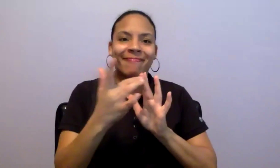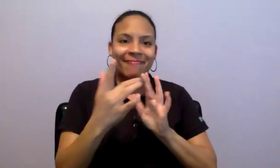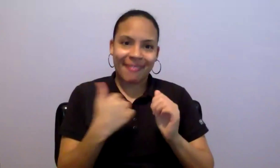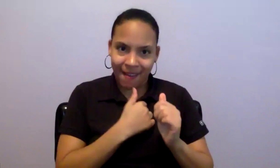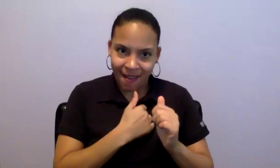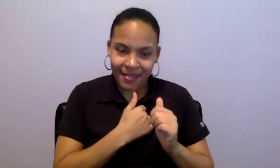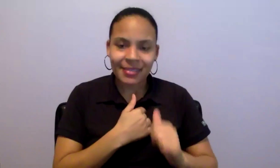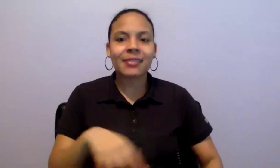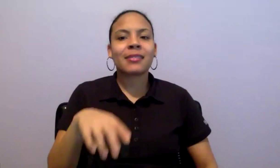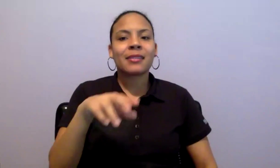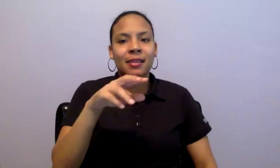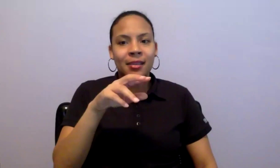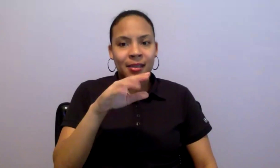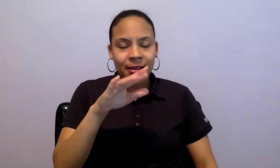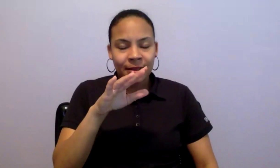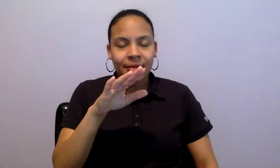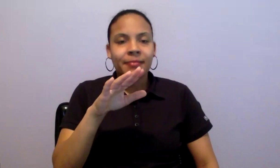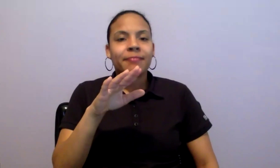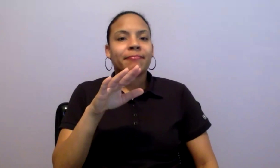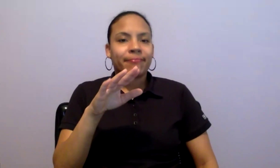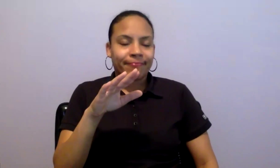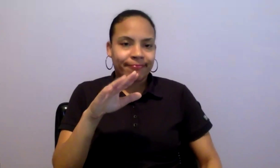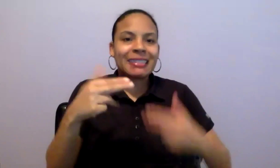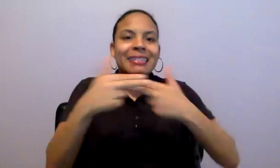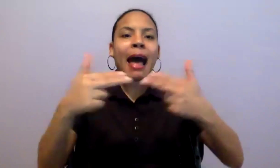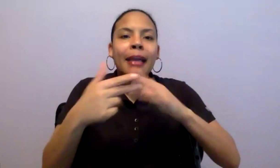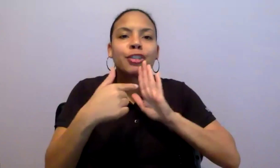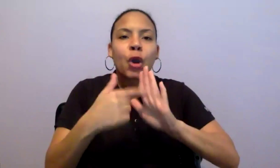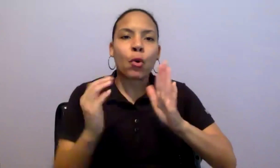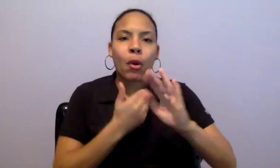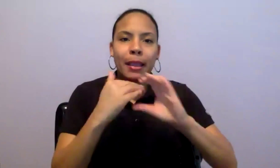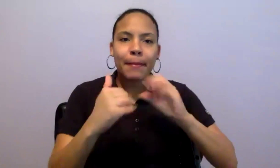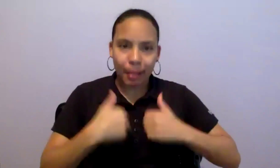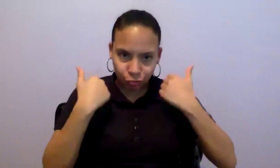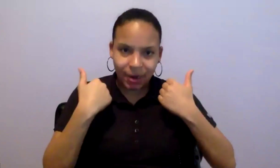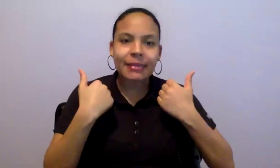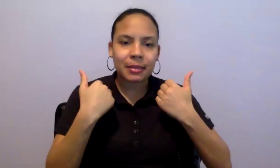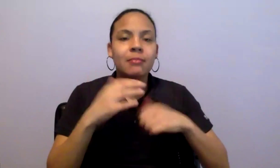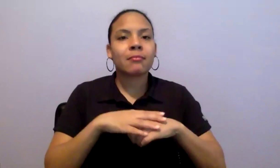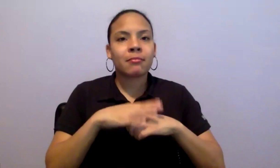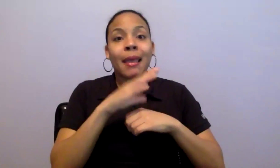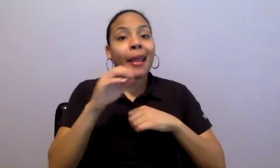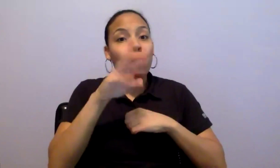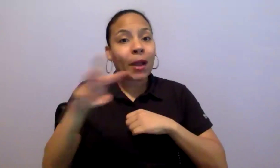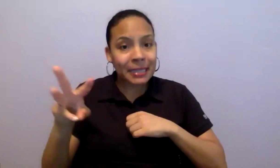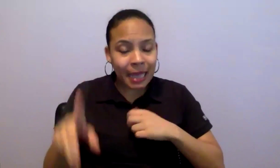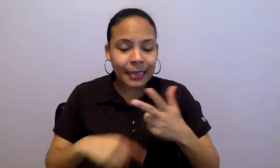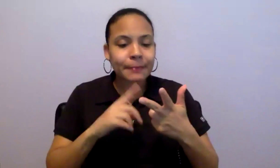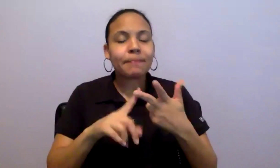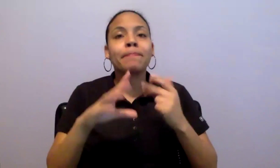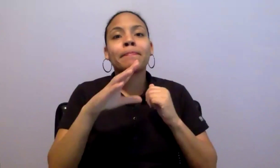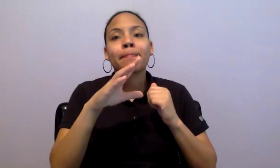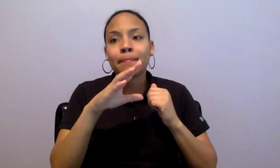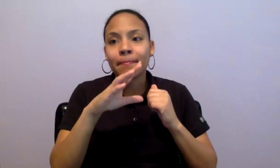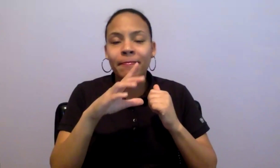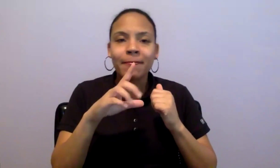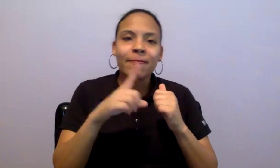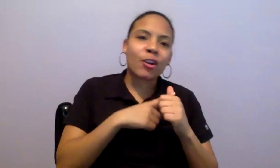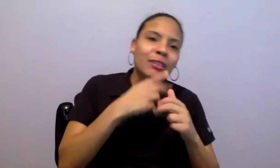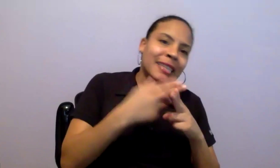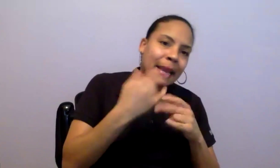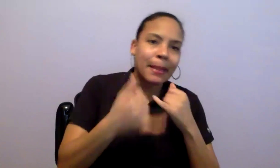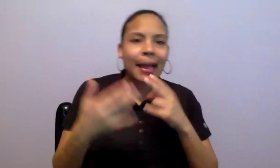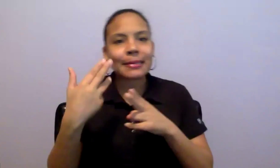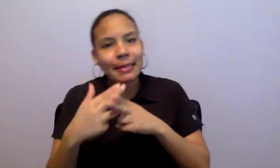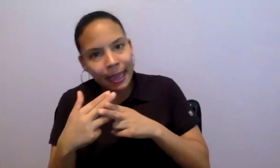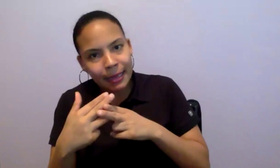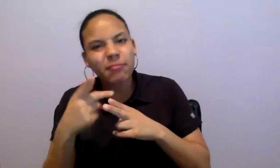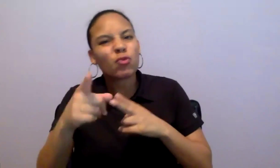QSullivan@NEFA.org. First name, last name, if you got here, you know how to find us online.